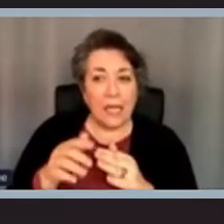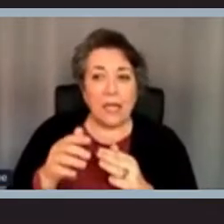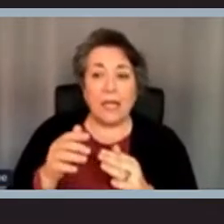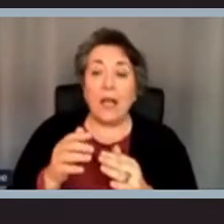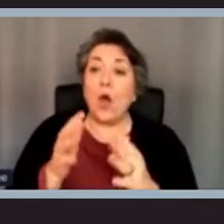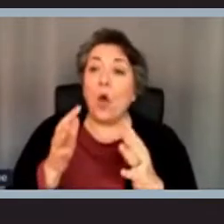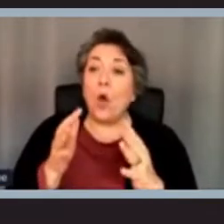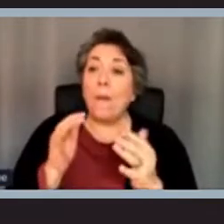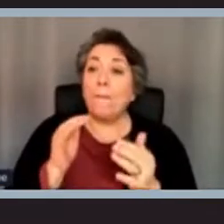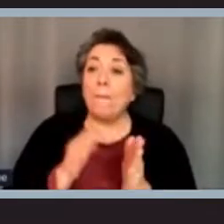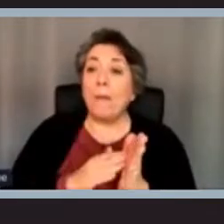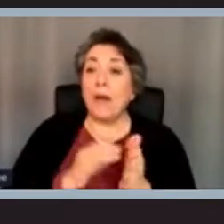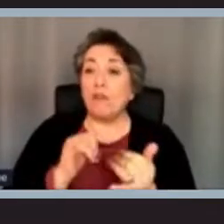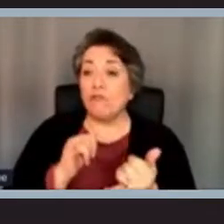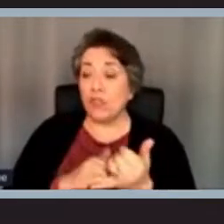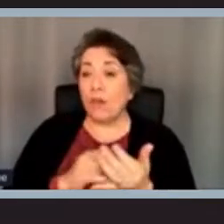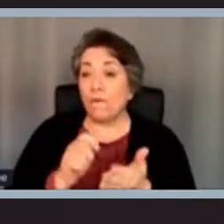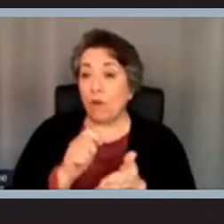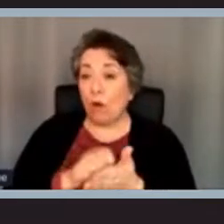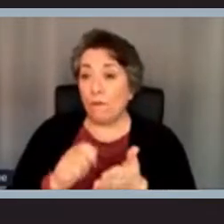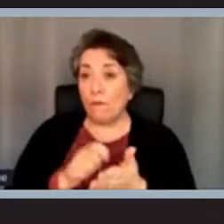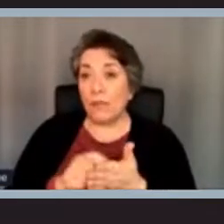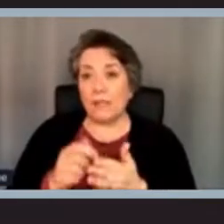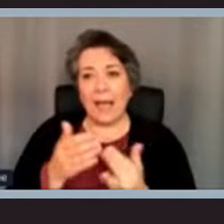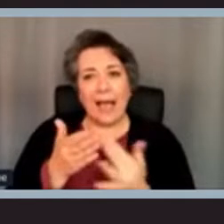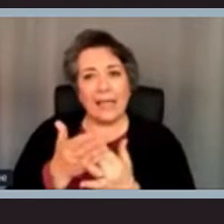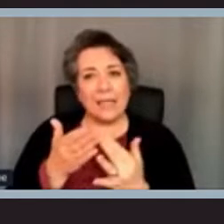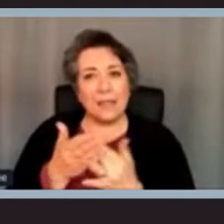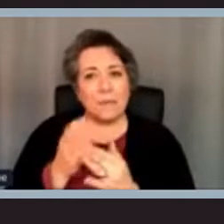It could check for 16 different accessibility issues whilst you work.